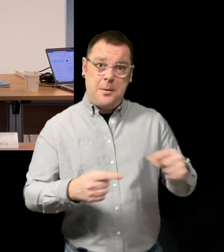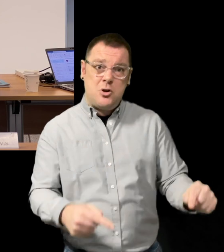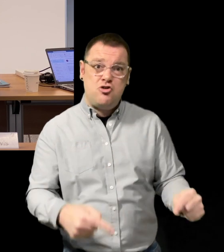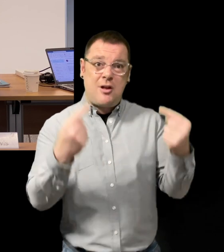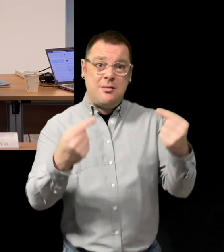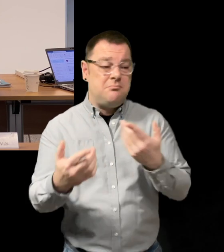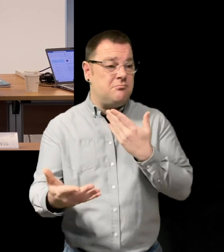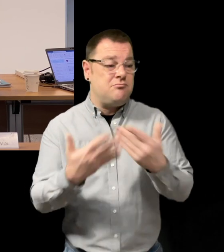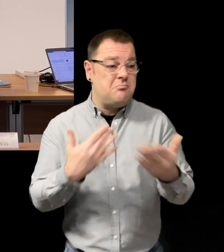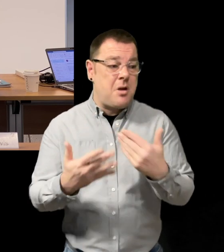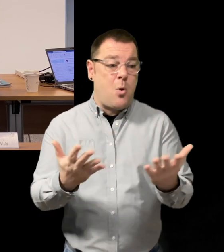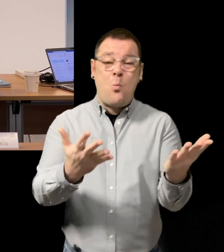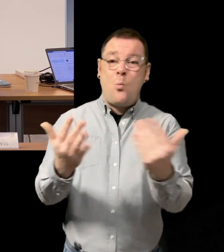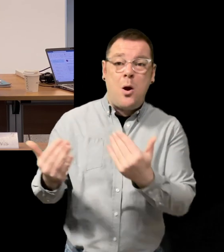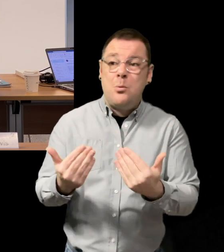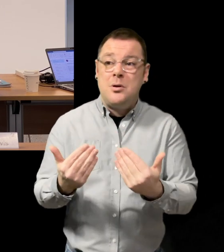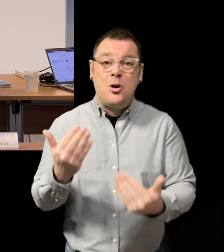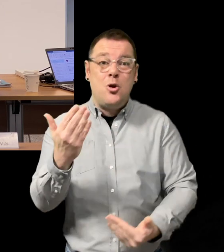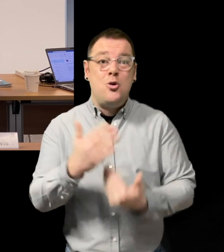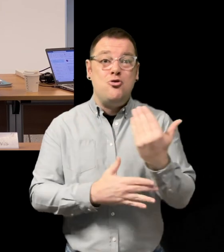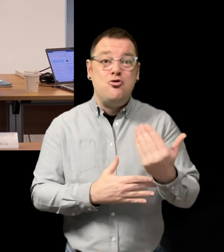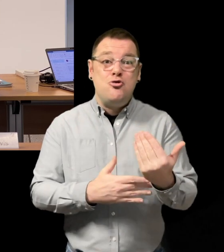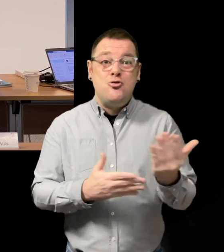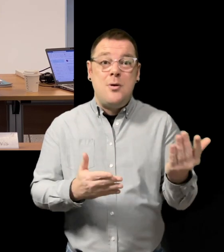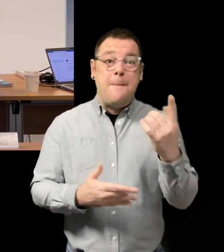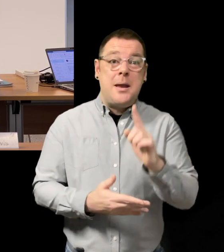on, whether it's welcoming thousands of new arrivals into the county